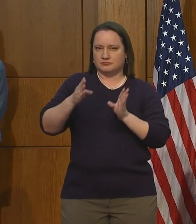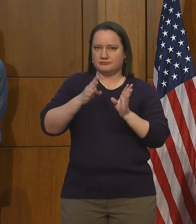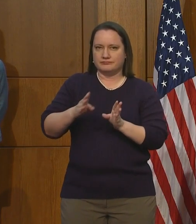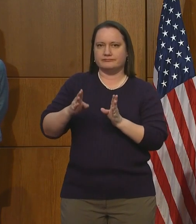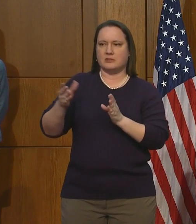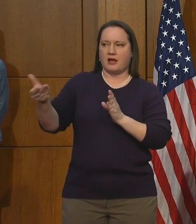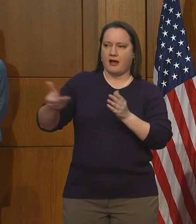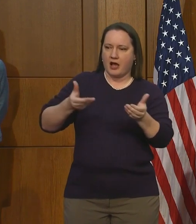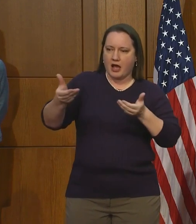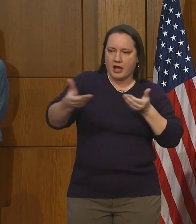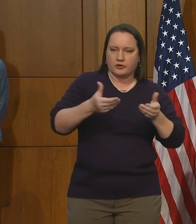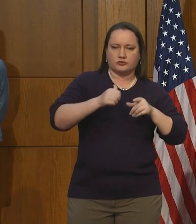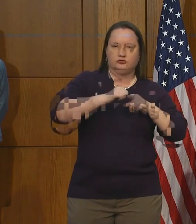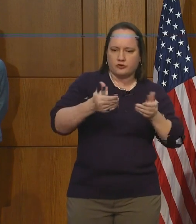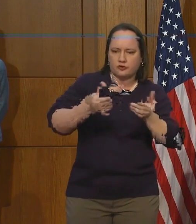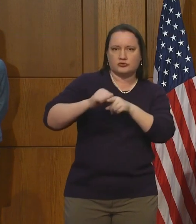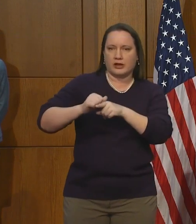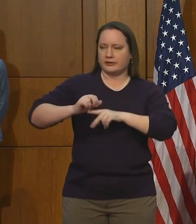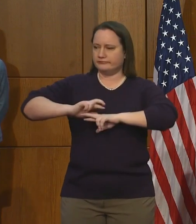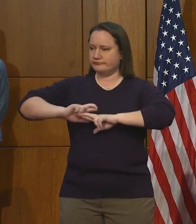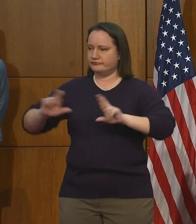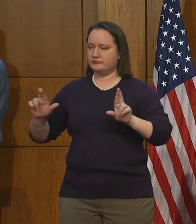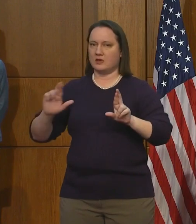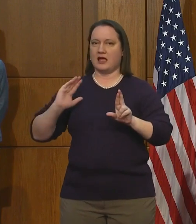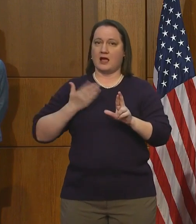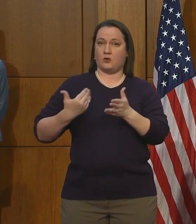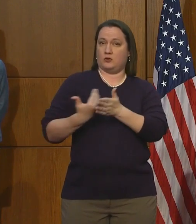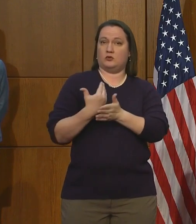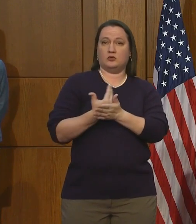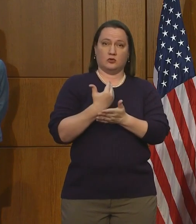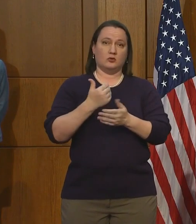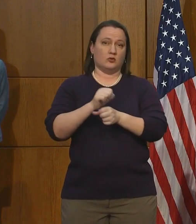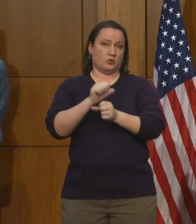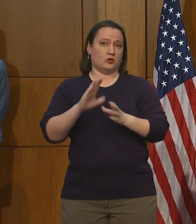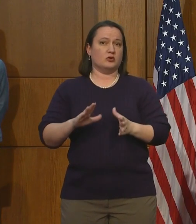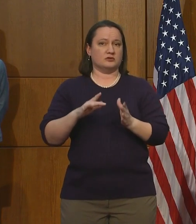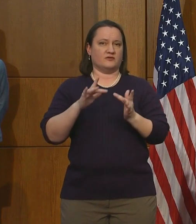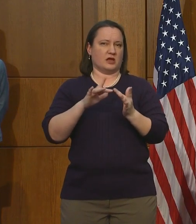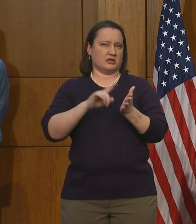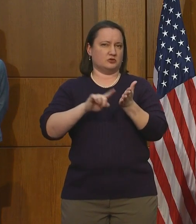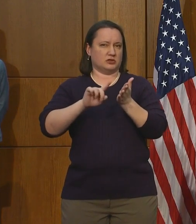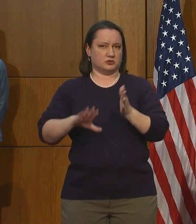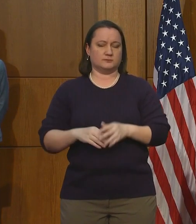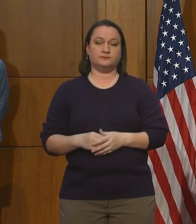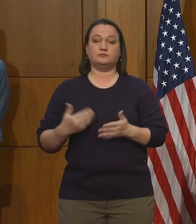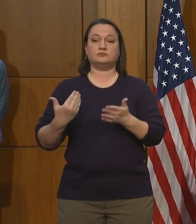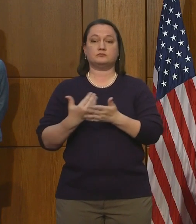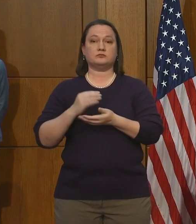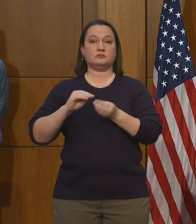WE'RE HIRING TERMS OF PAINTING